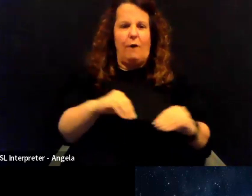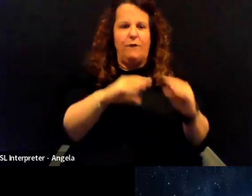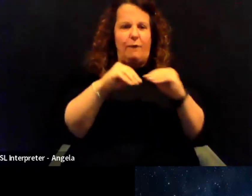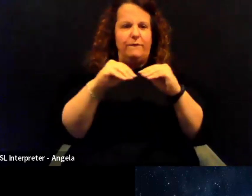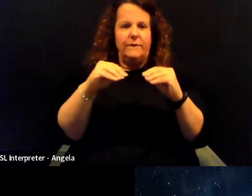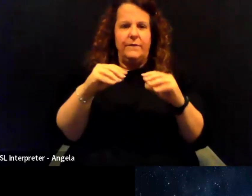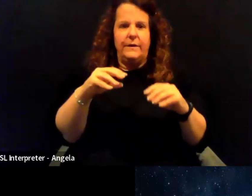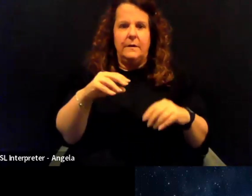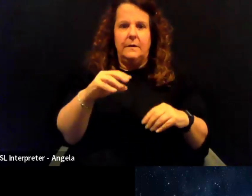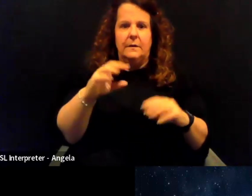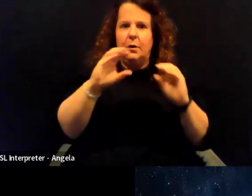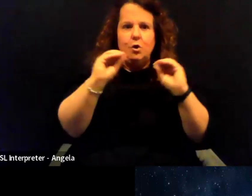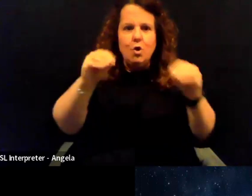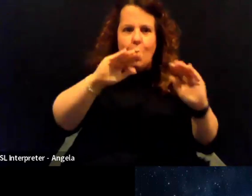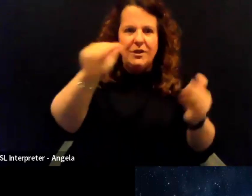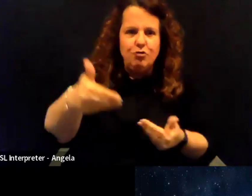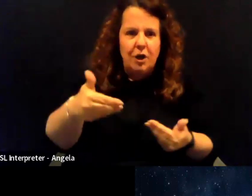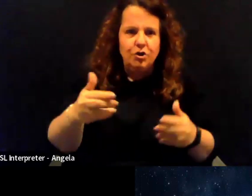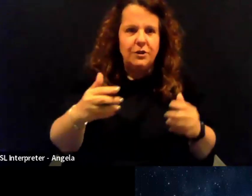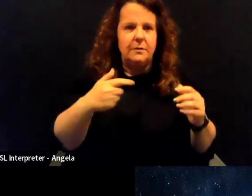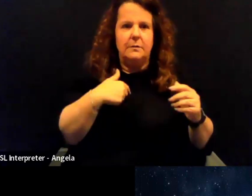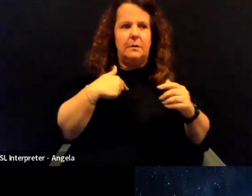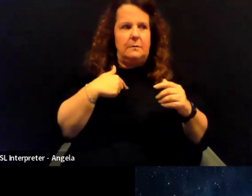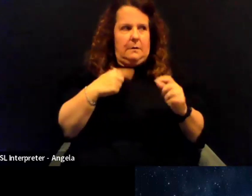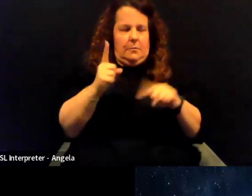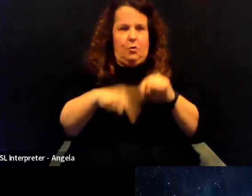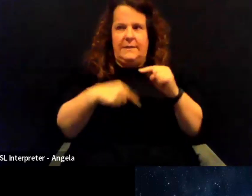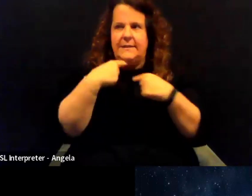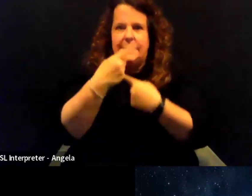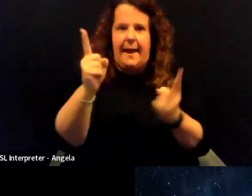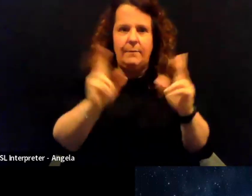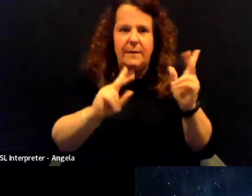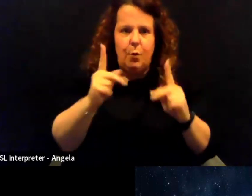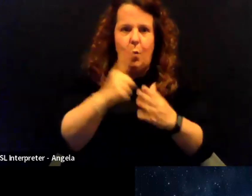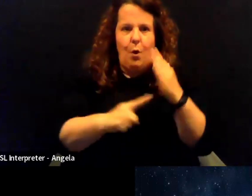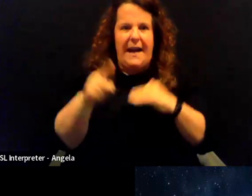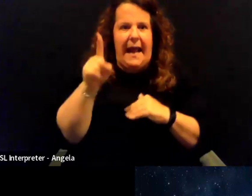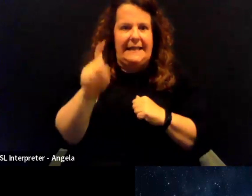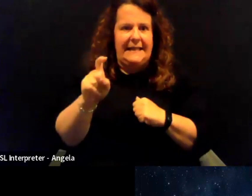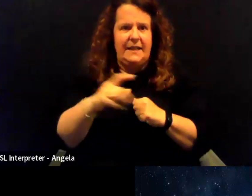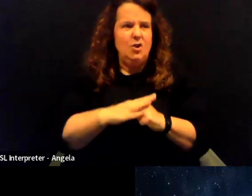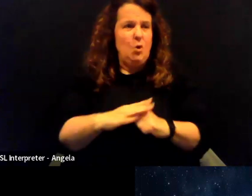for me to say who I am, what I need. So I had to fight tooth and nail in order